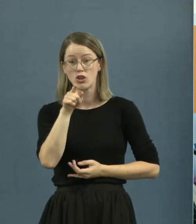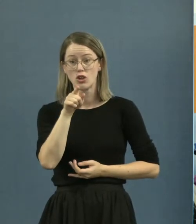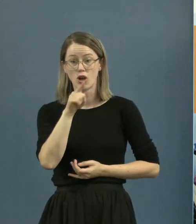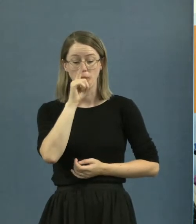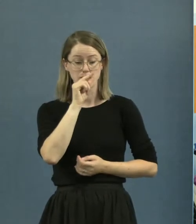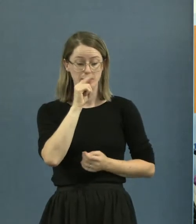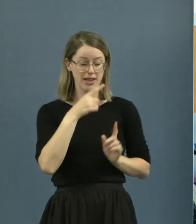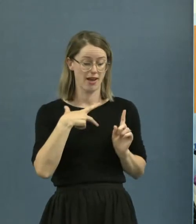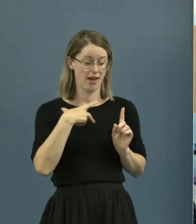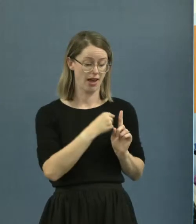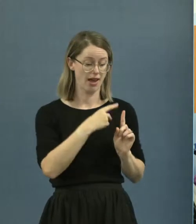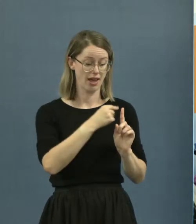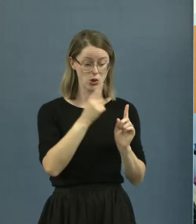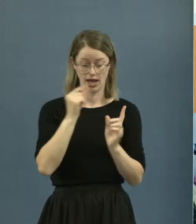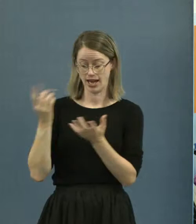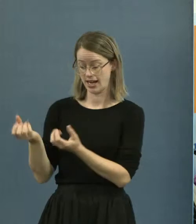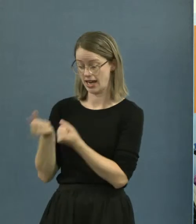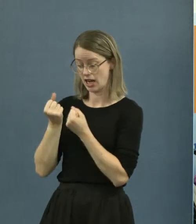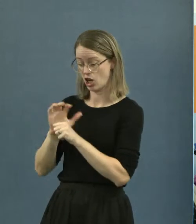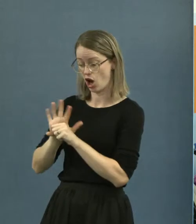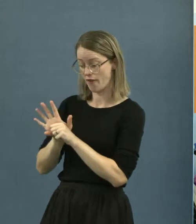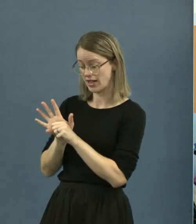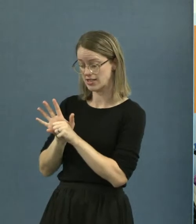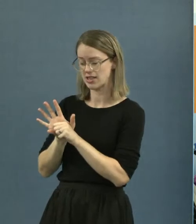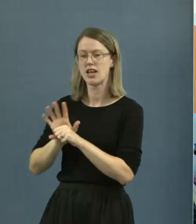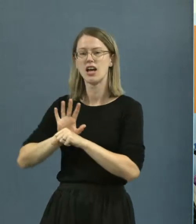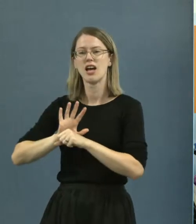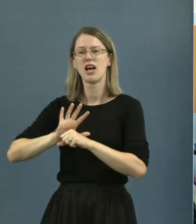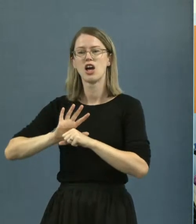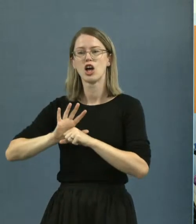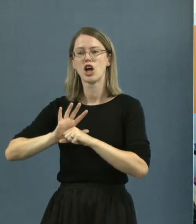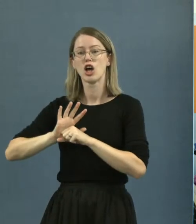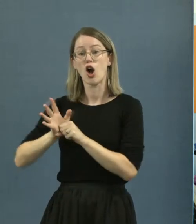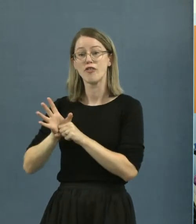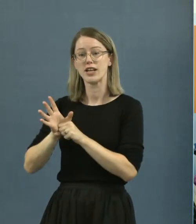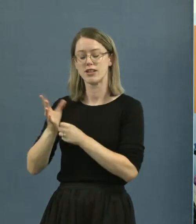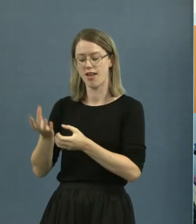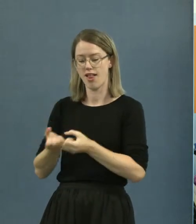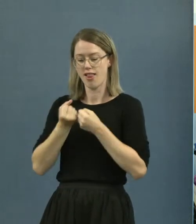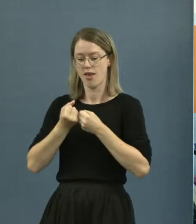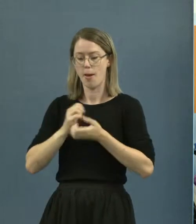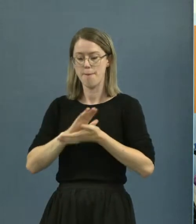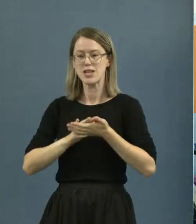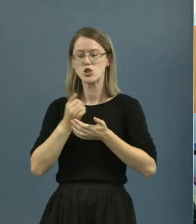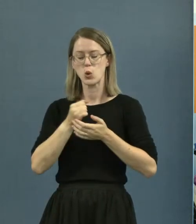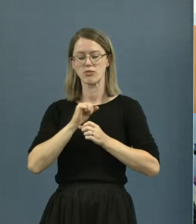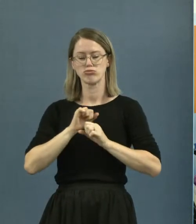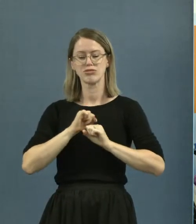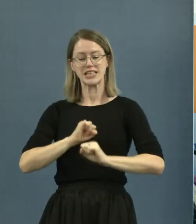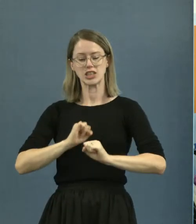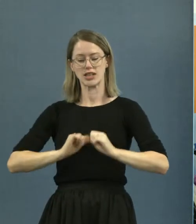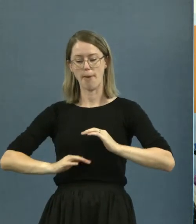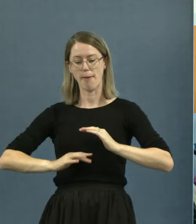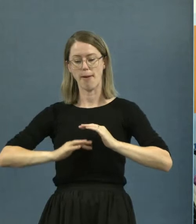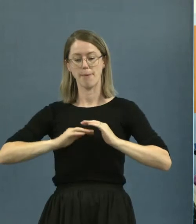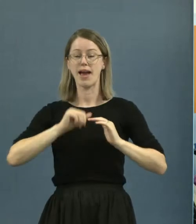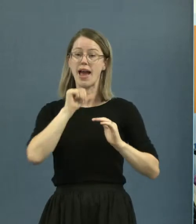you've had your dose 1 and dose 2 and what the infection does is it does boost your immune